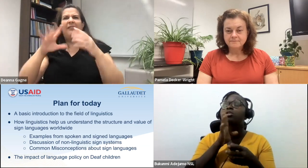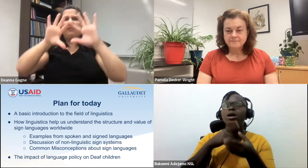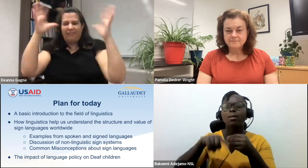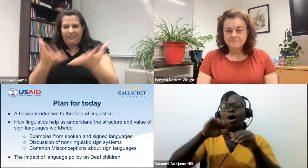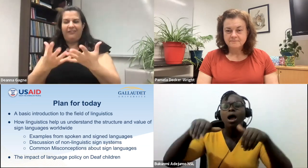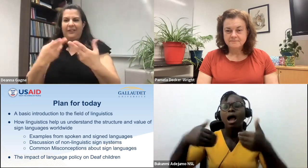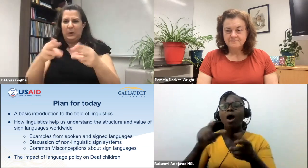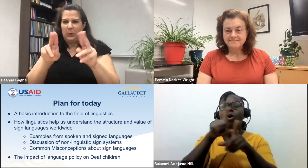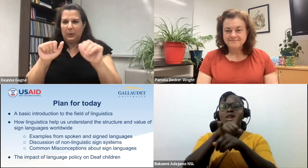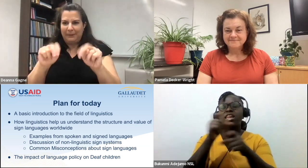And what is that